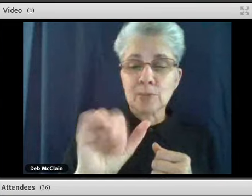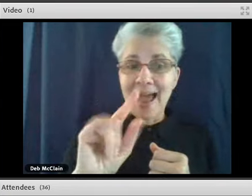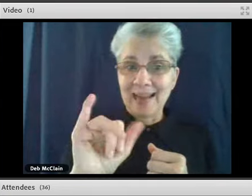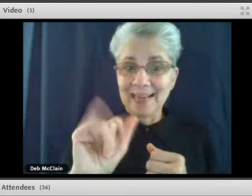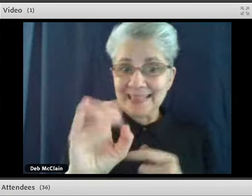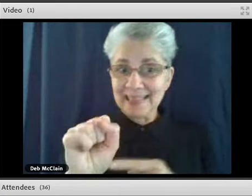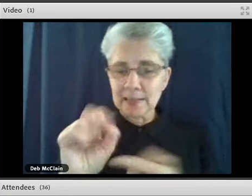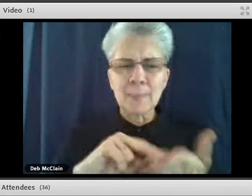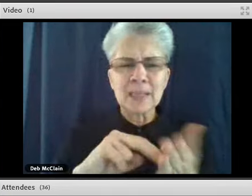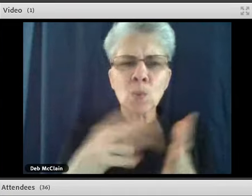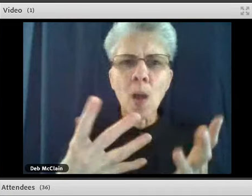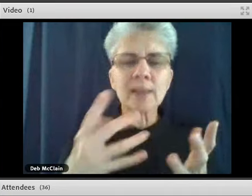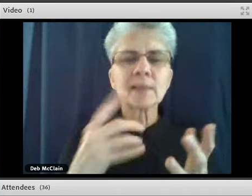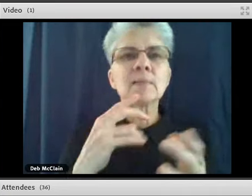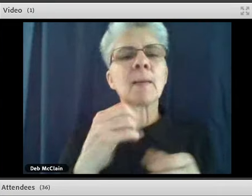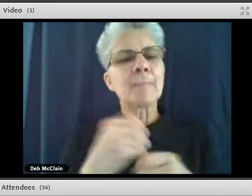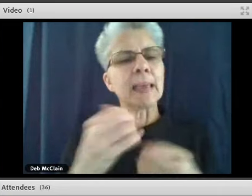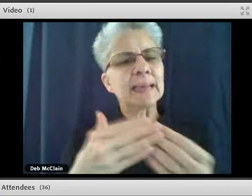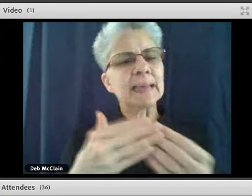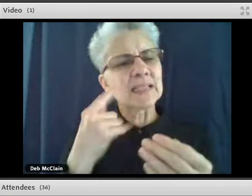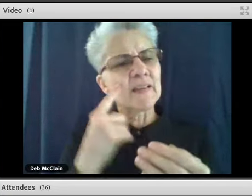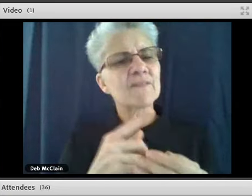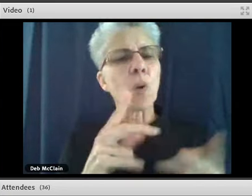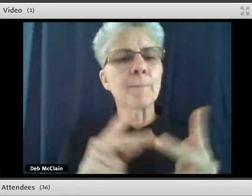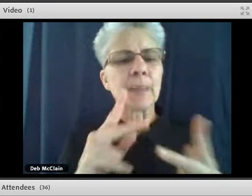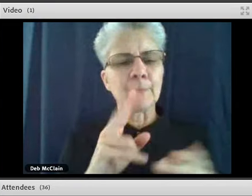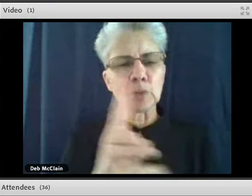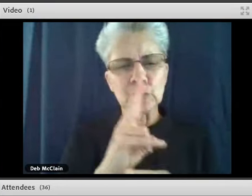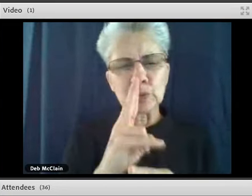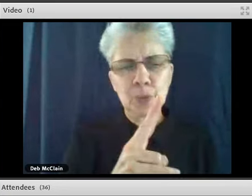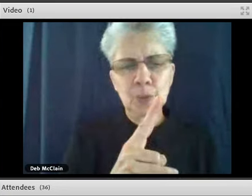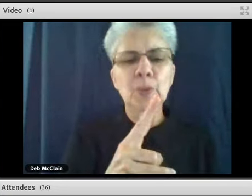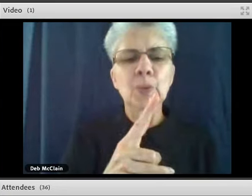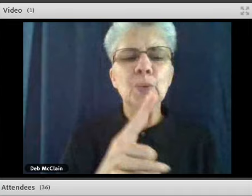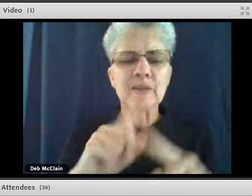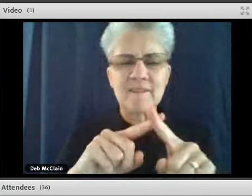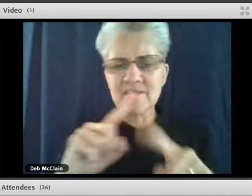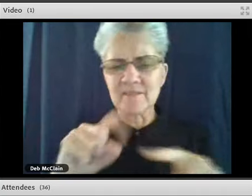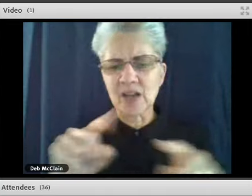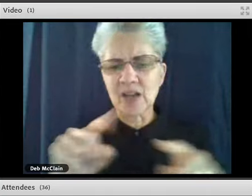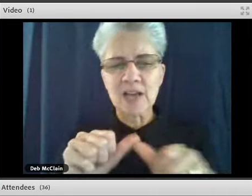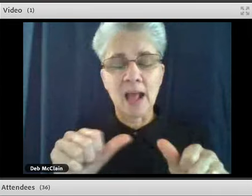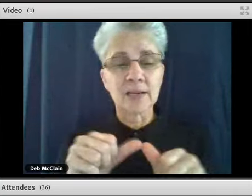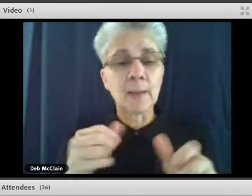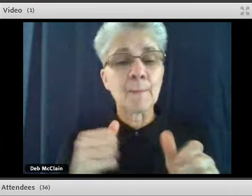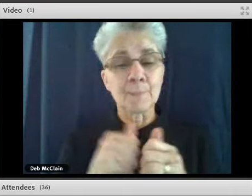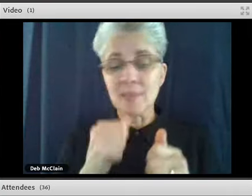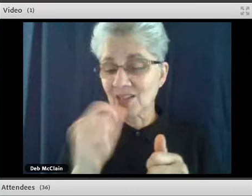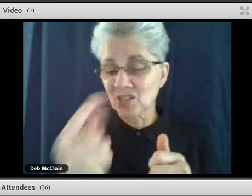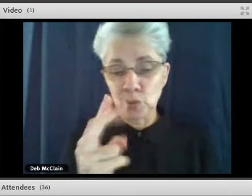What that means is that you make it easier for users to operate functionality through various inputs beyond the keyboard.